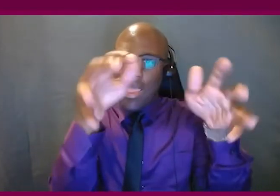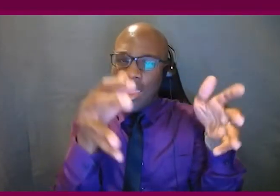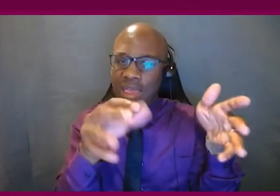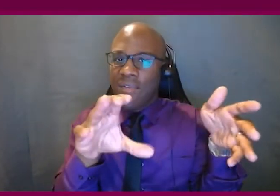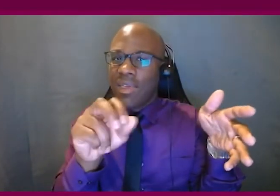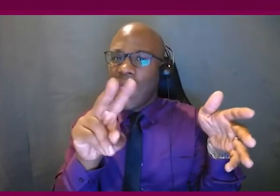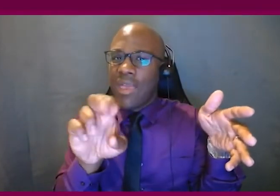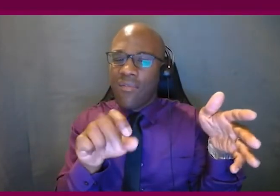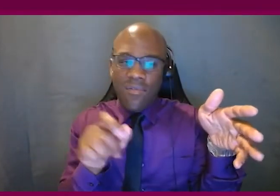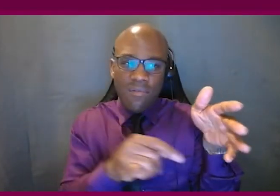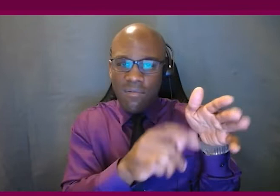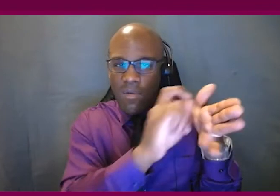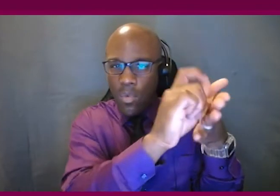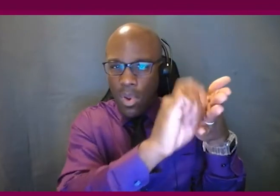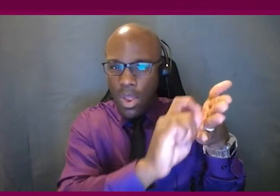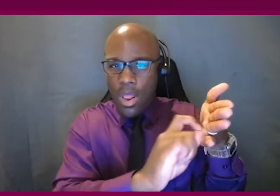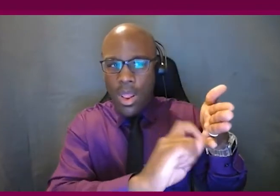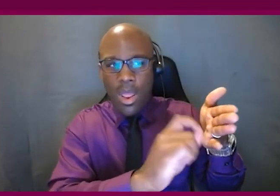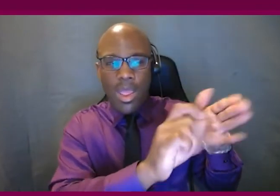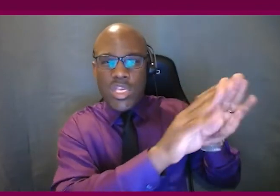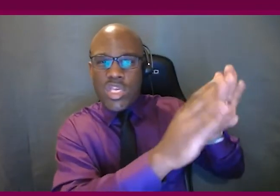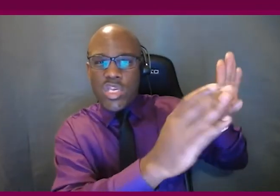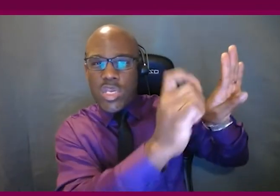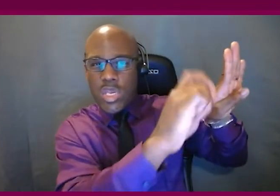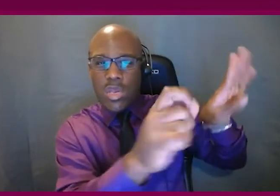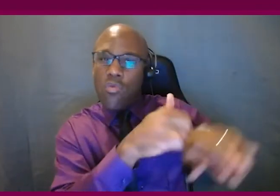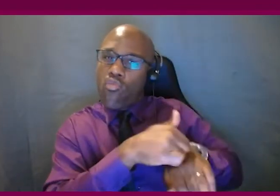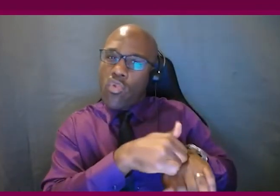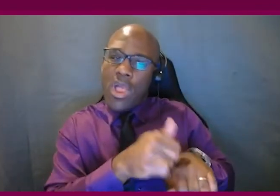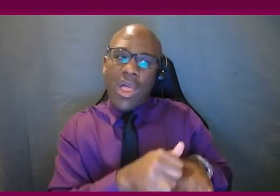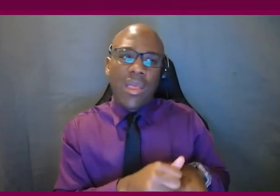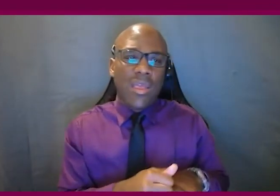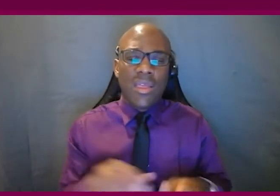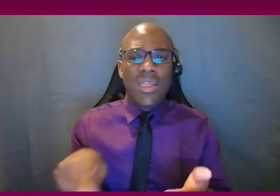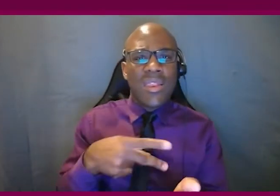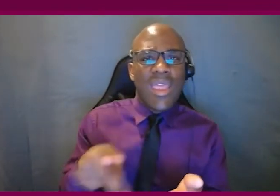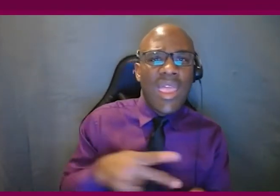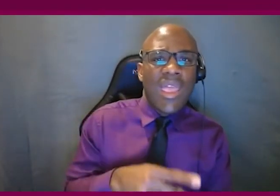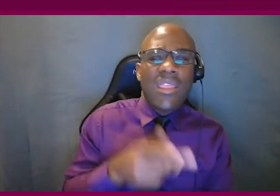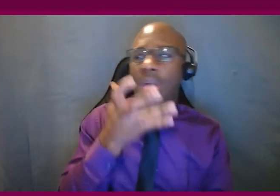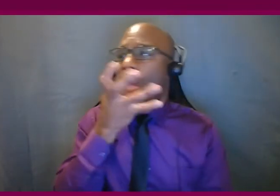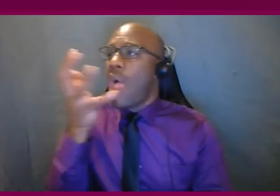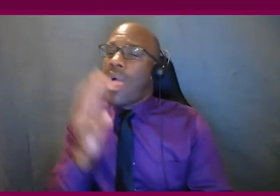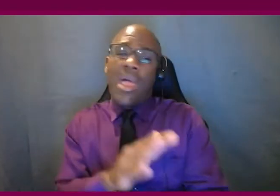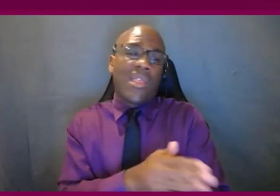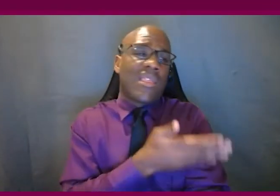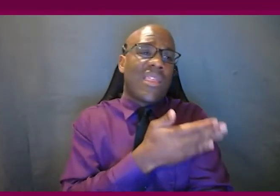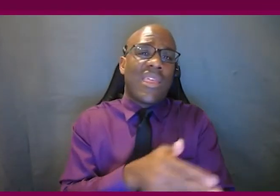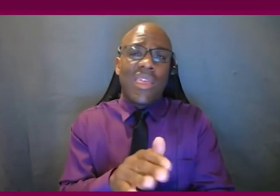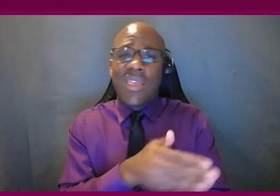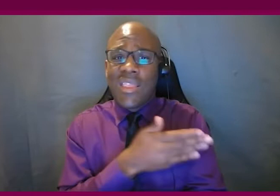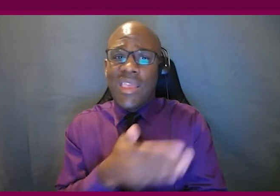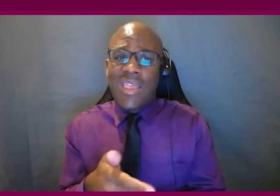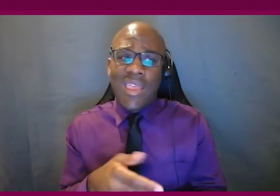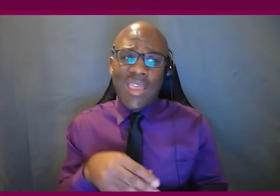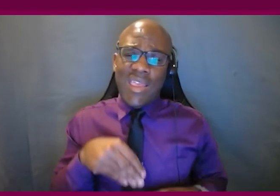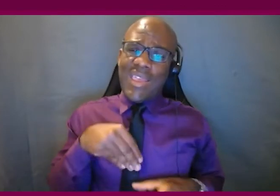of us. And that often is really pulled out of us by a very rigid education system, capitalism,